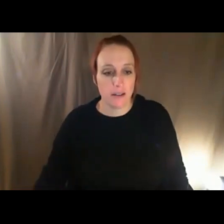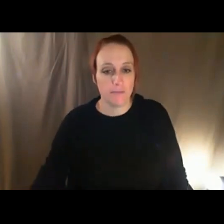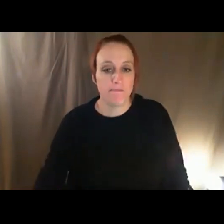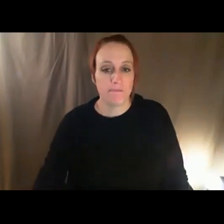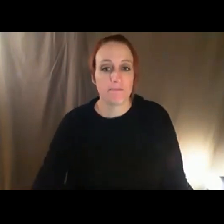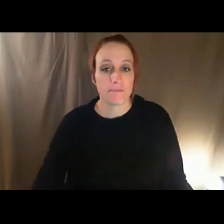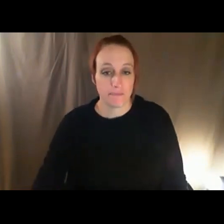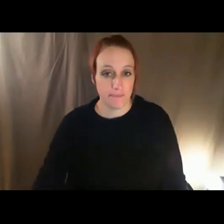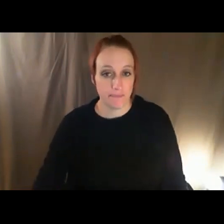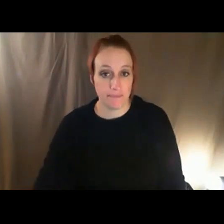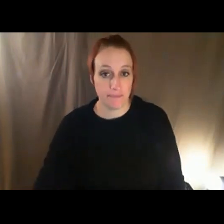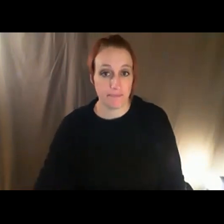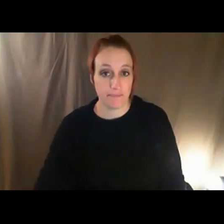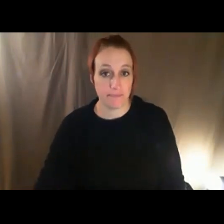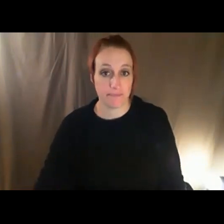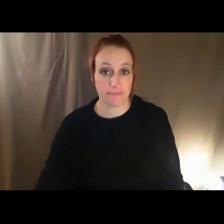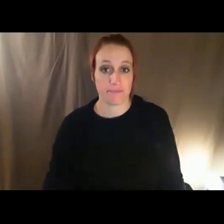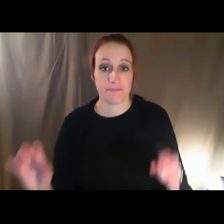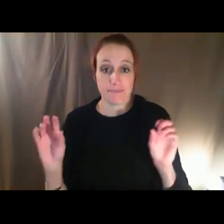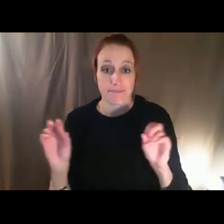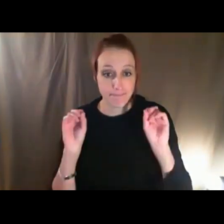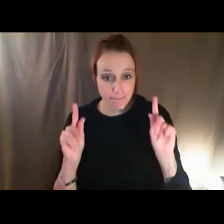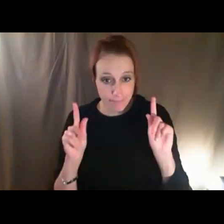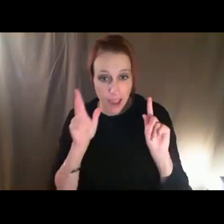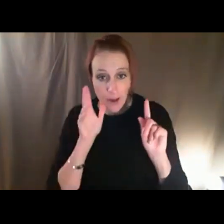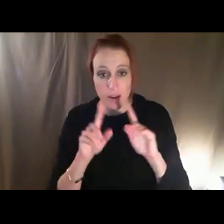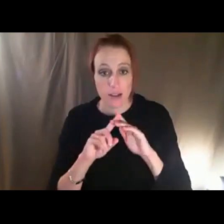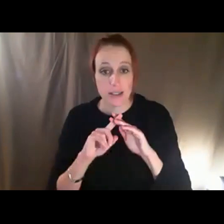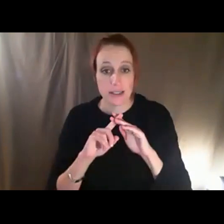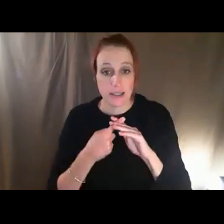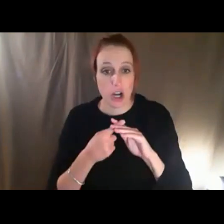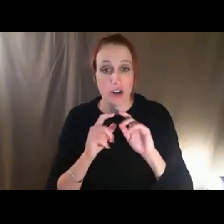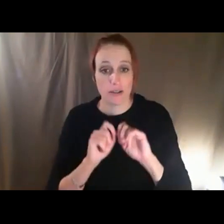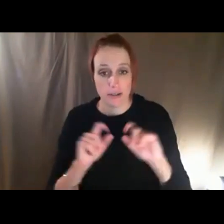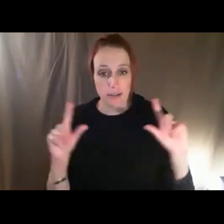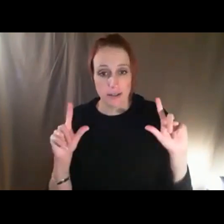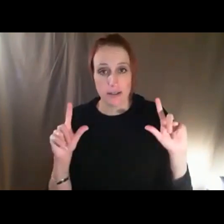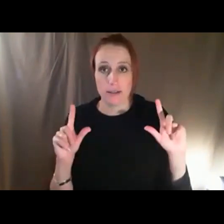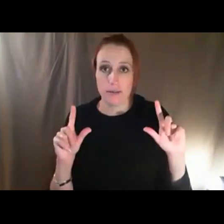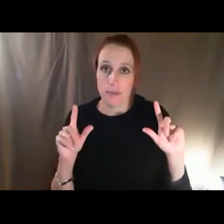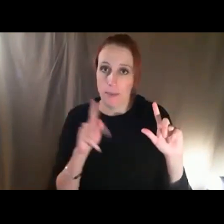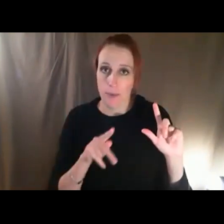Okay, I am going to launch and share my screen with you.